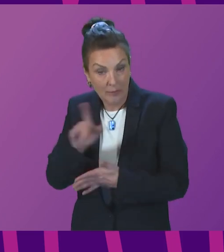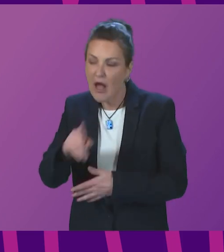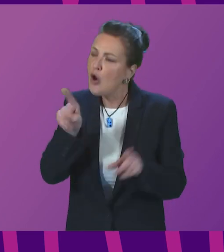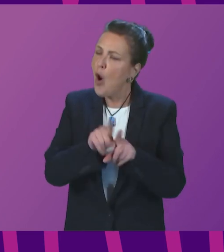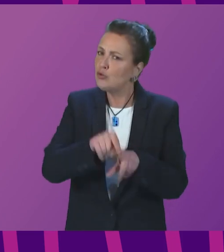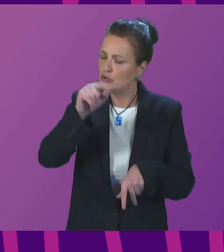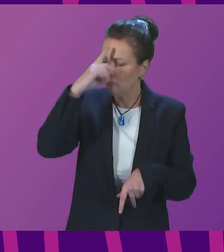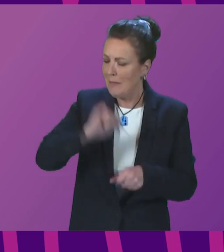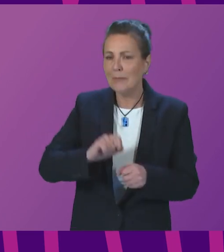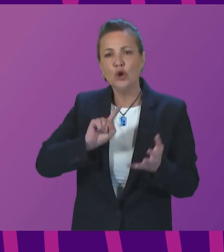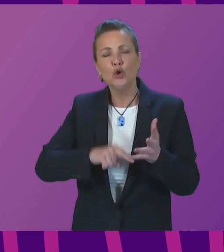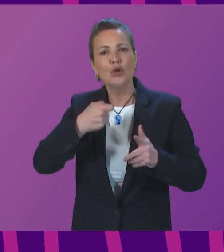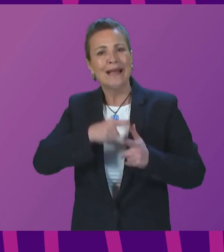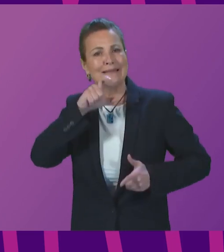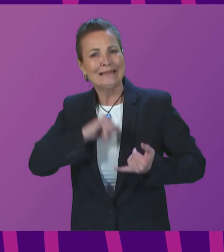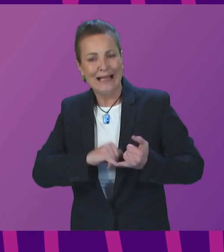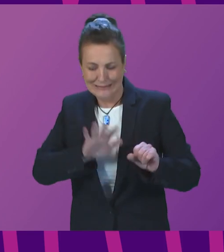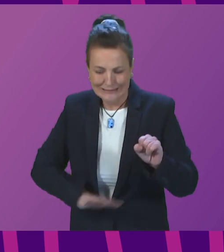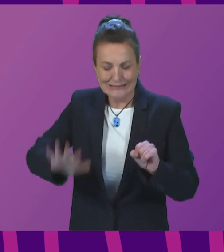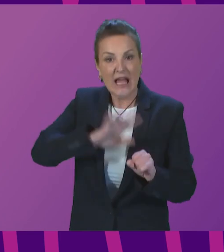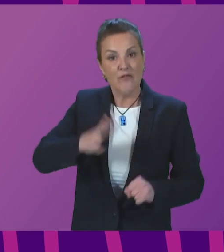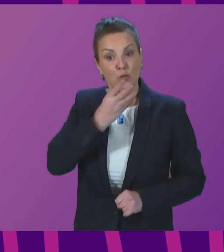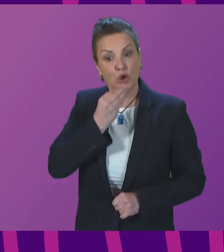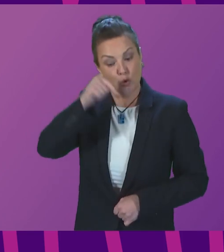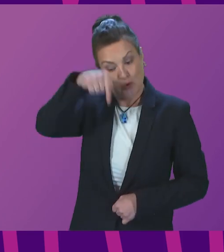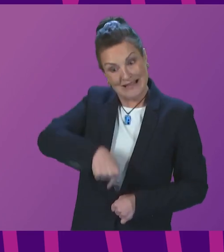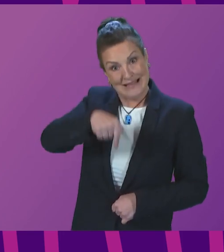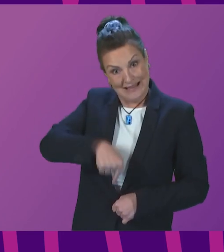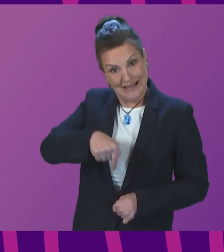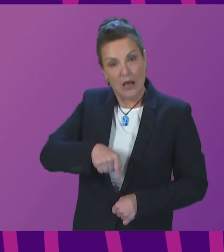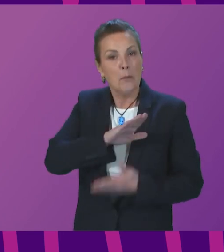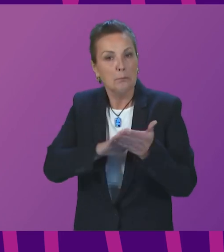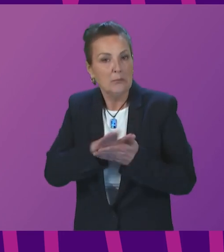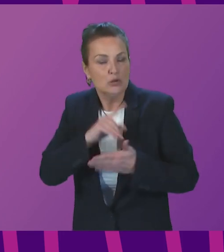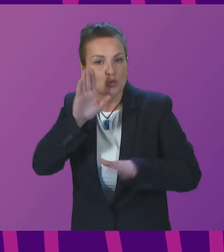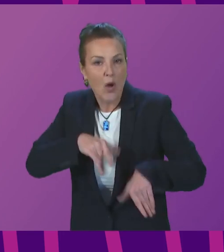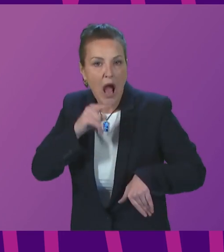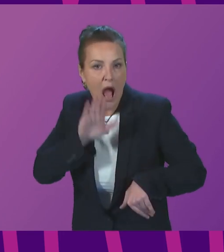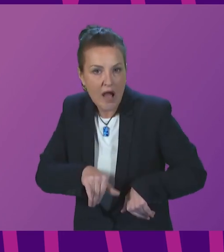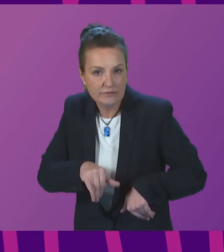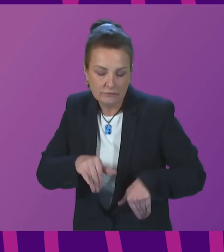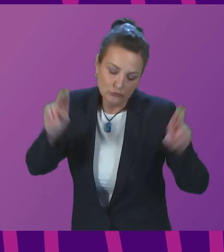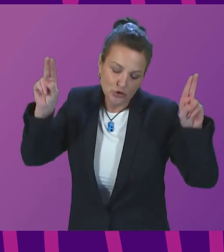shelf means less imported liquefied natural gas—cutting emissions by nearly 300 per cent?